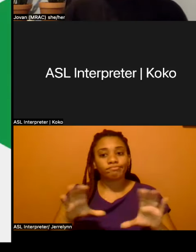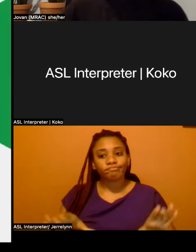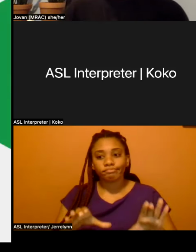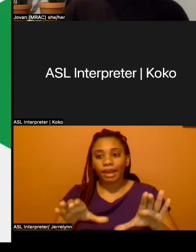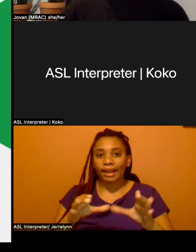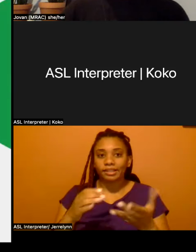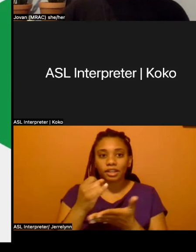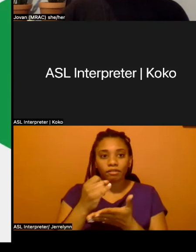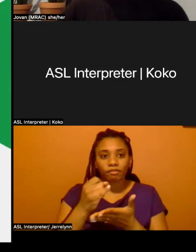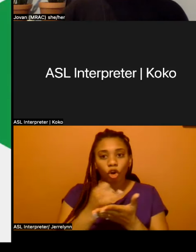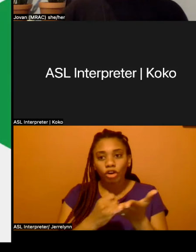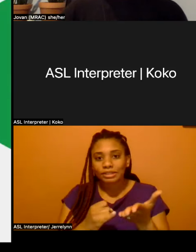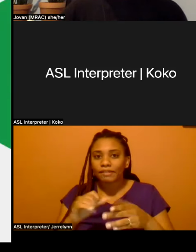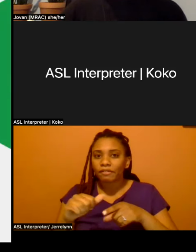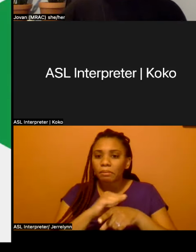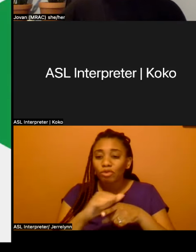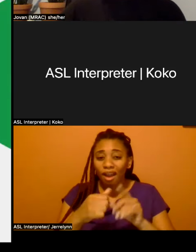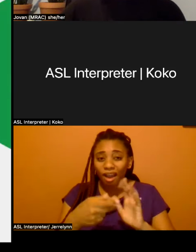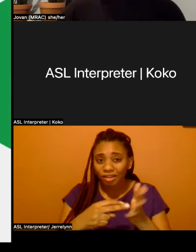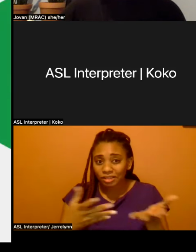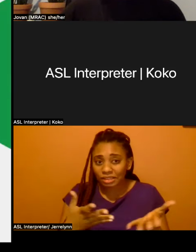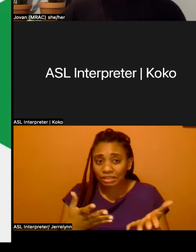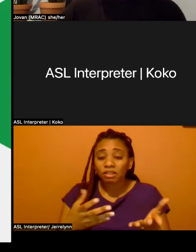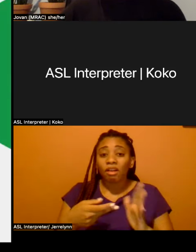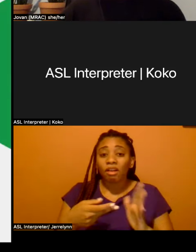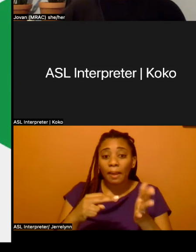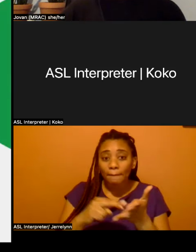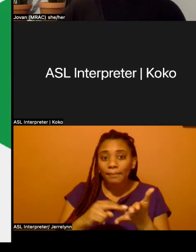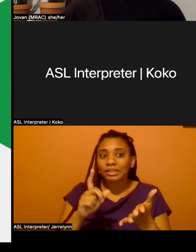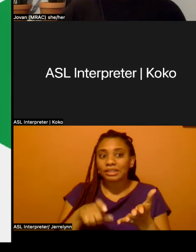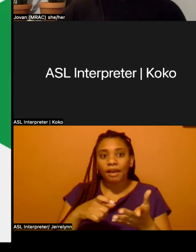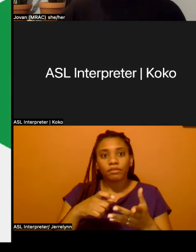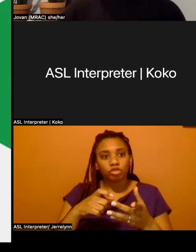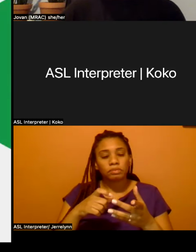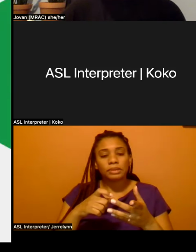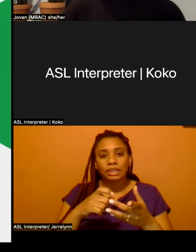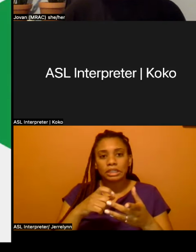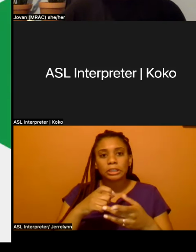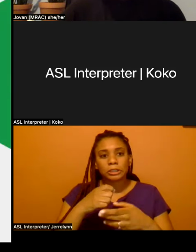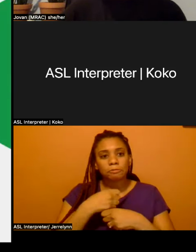Meaning artists must have been creating their own artwork during the past five years,